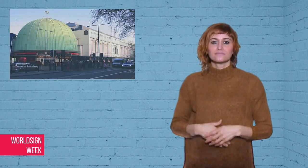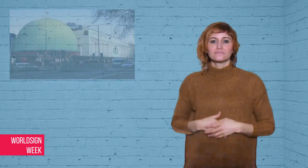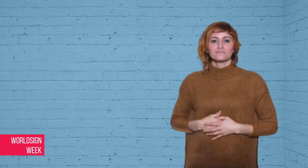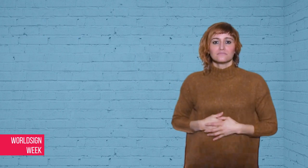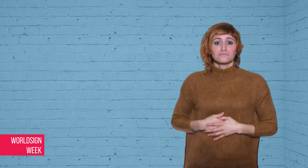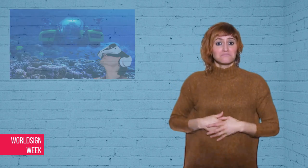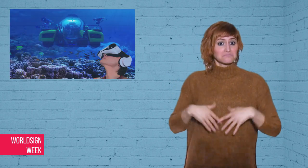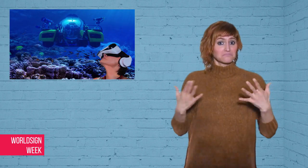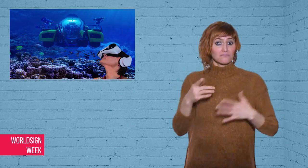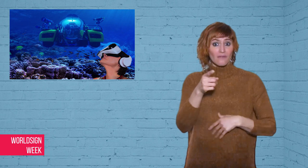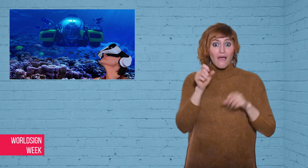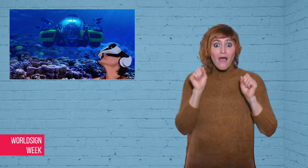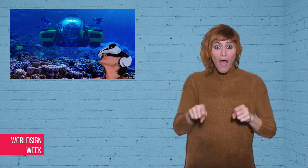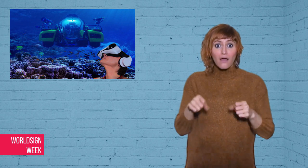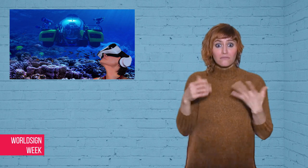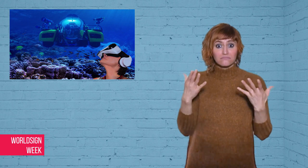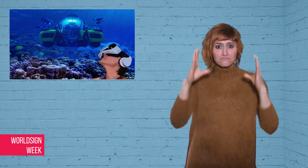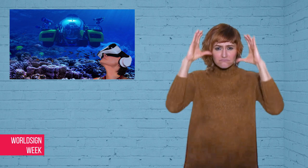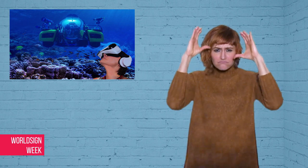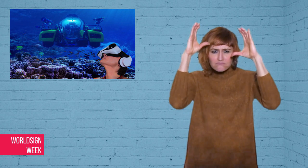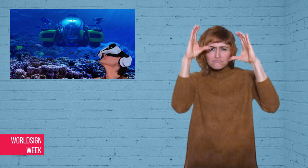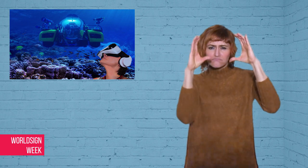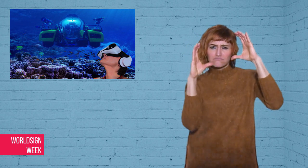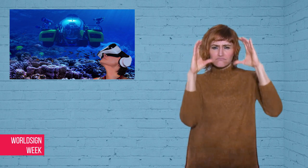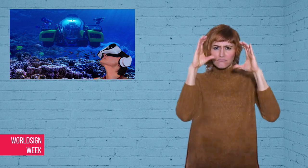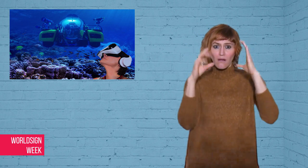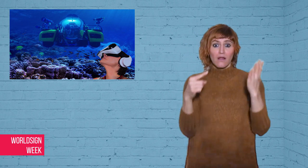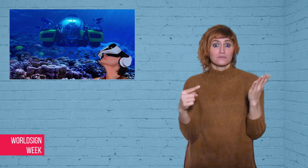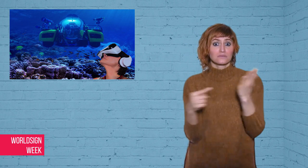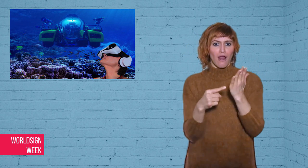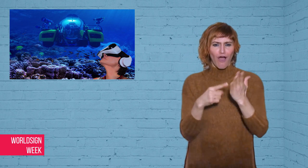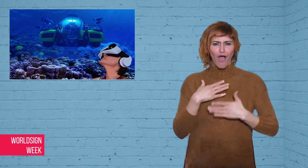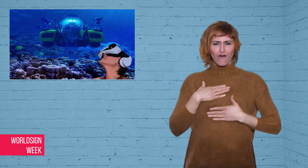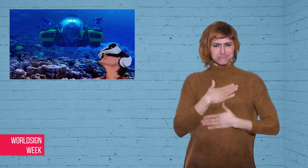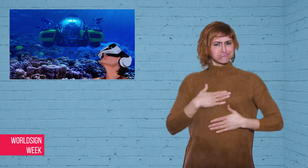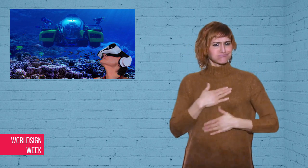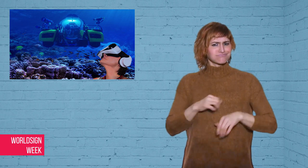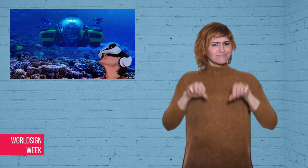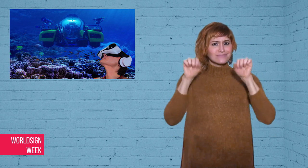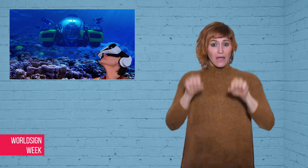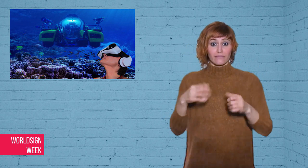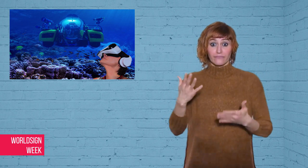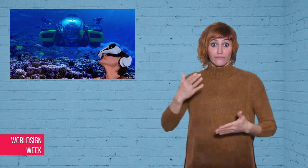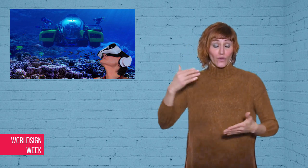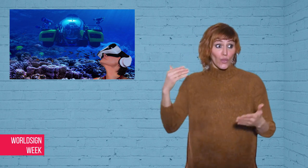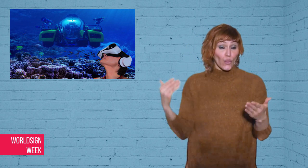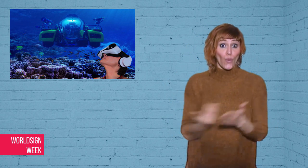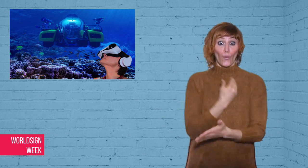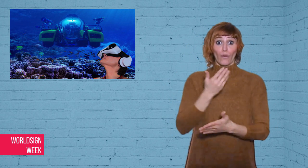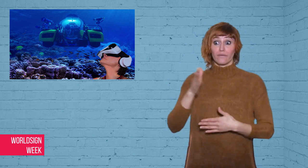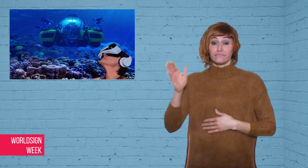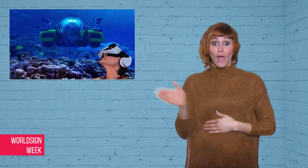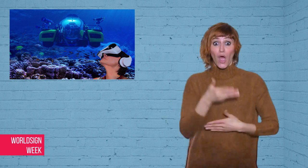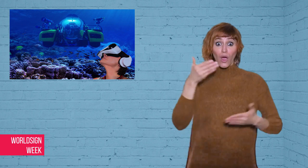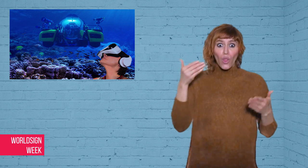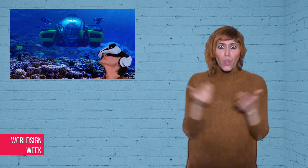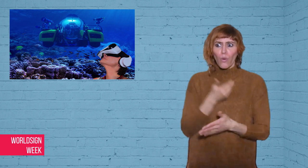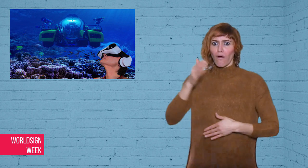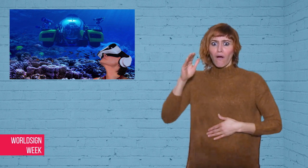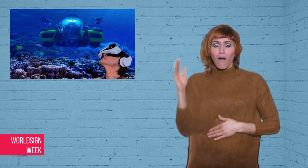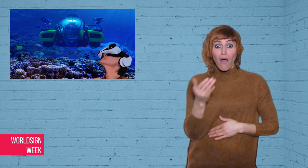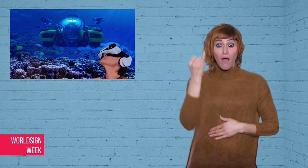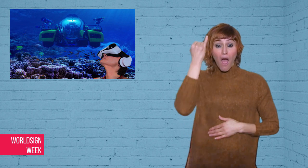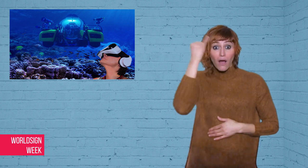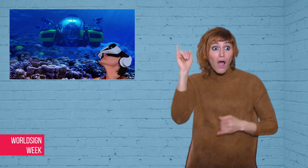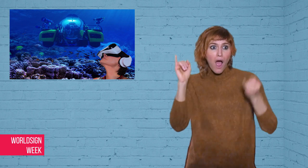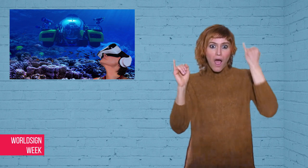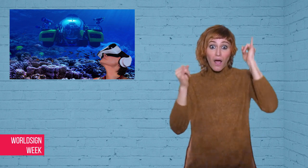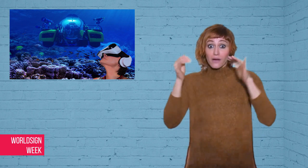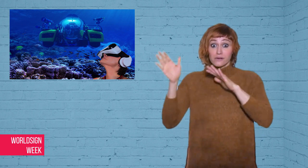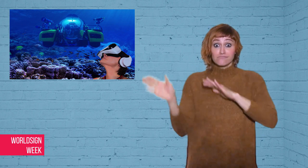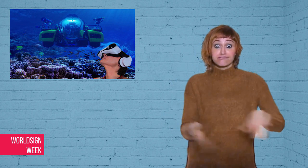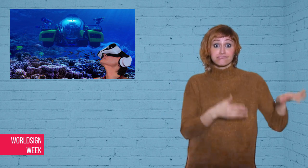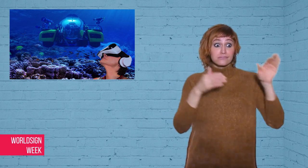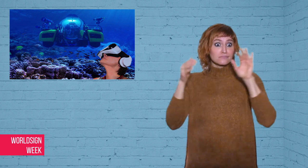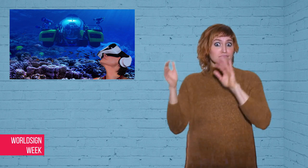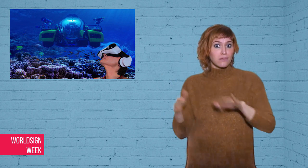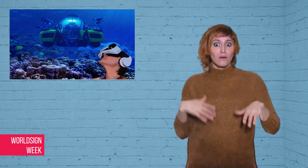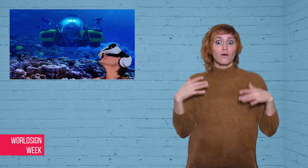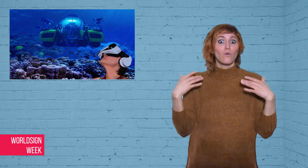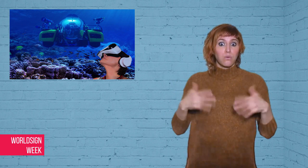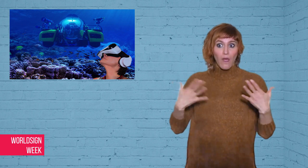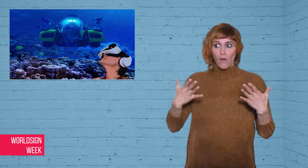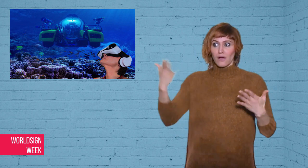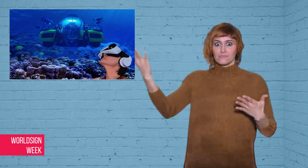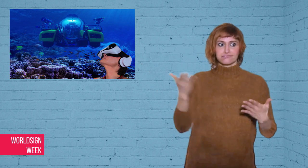Many major companies are interested in using VR technology,